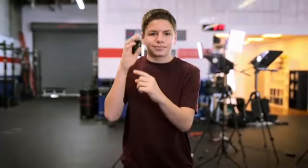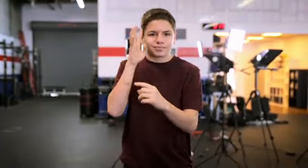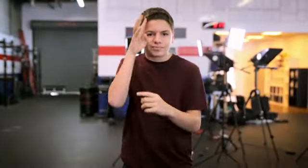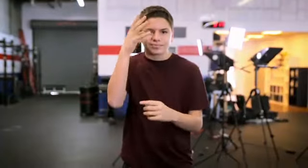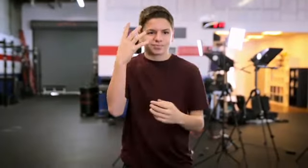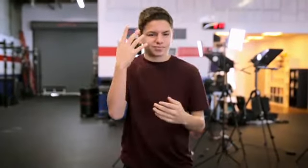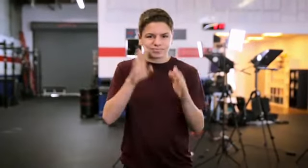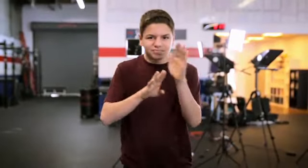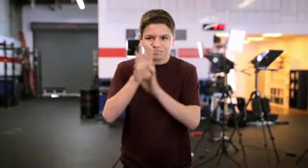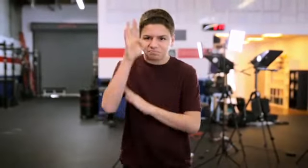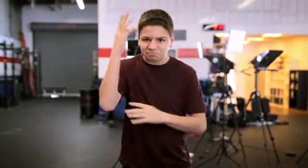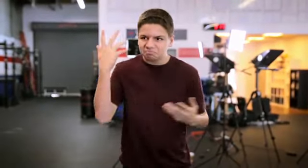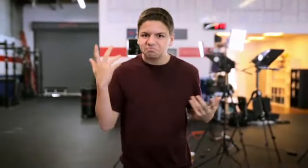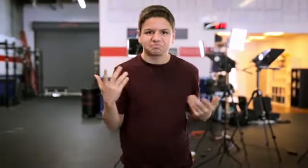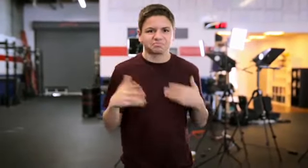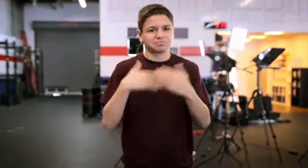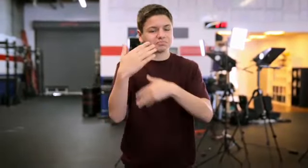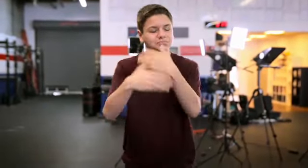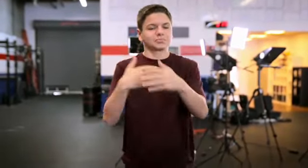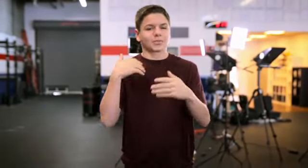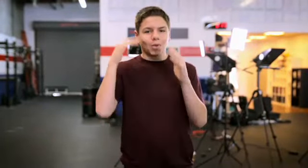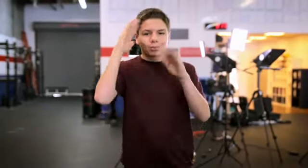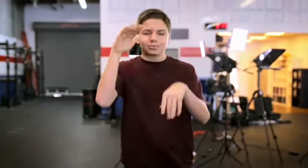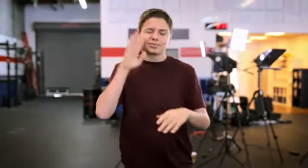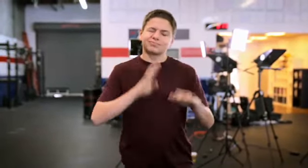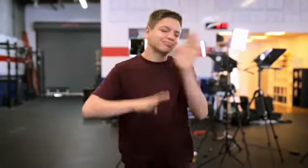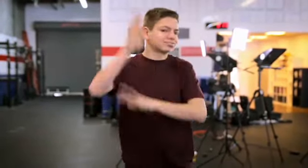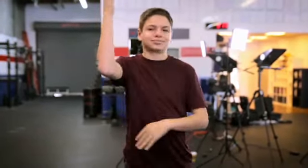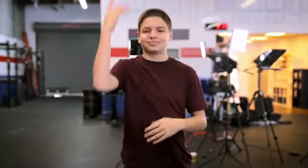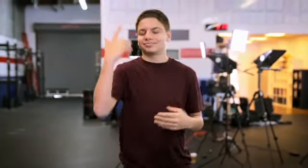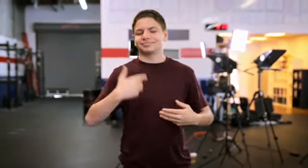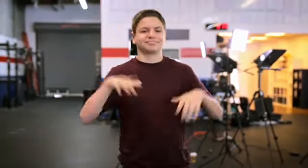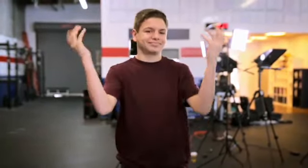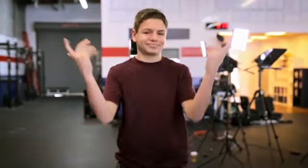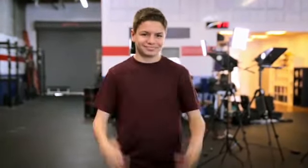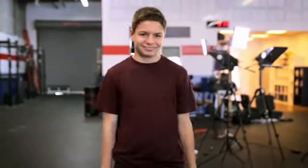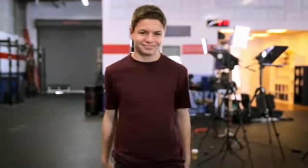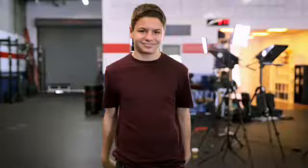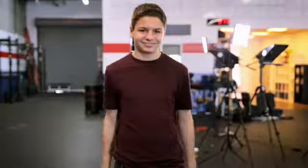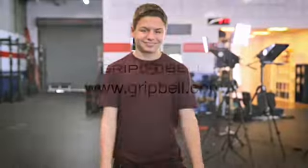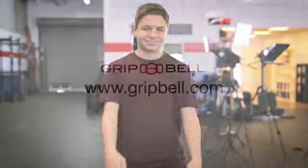He invented a product that is really hot. I hope it blows up!